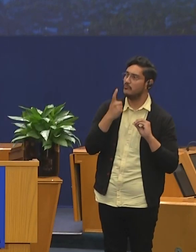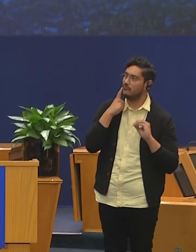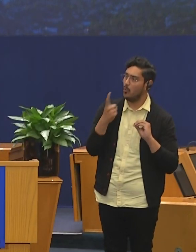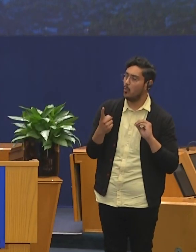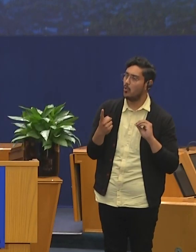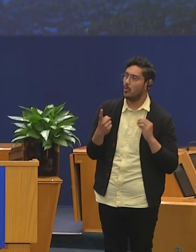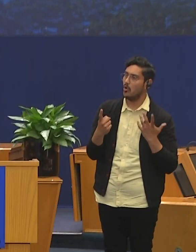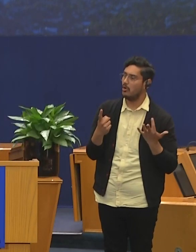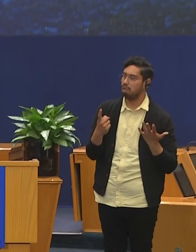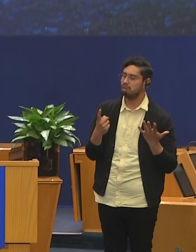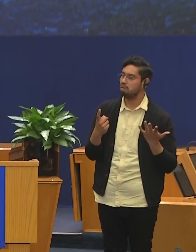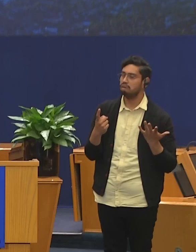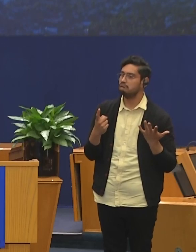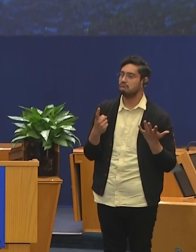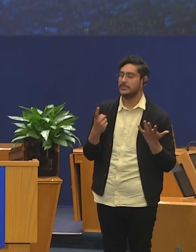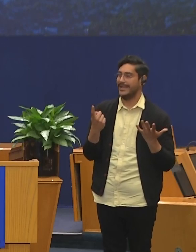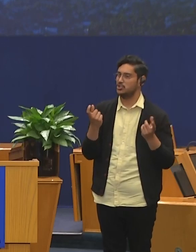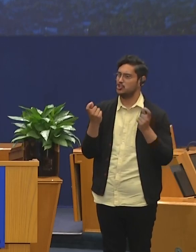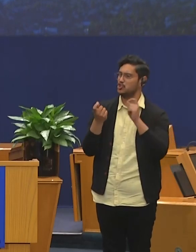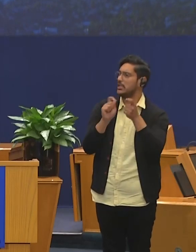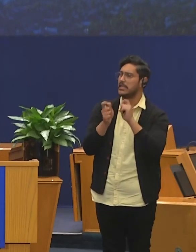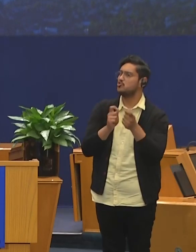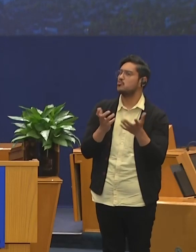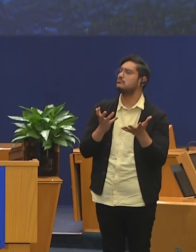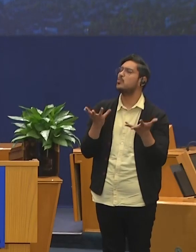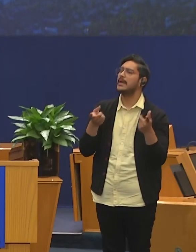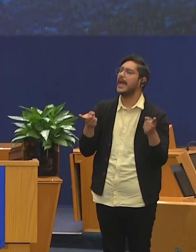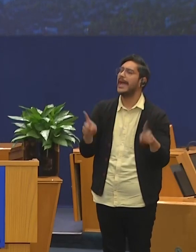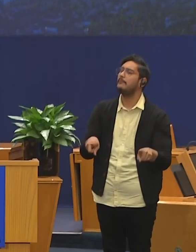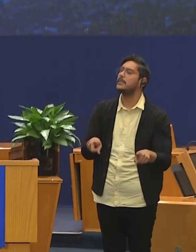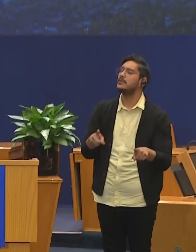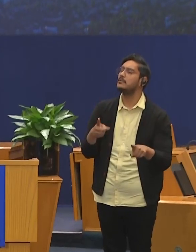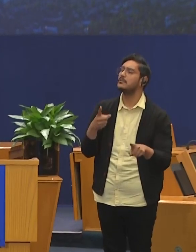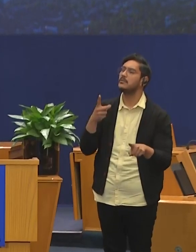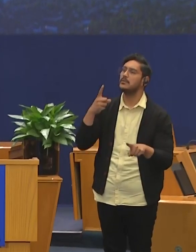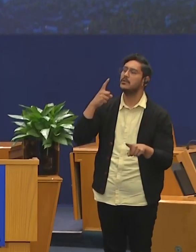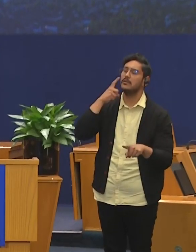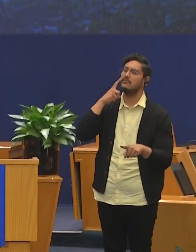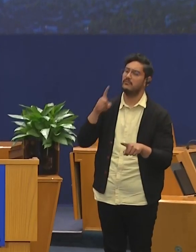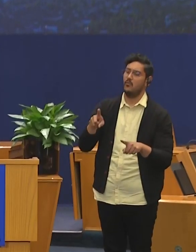BUT ALSO FEASIBLE TO DO?